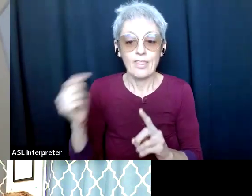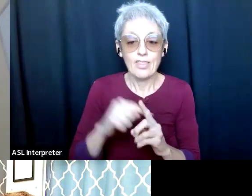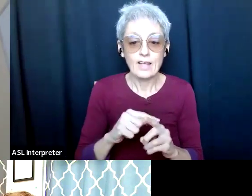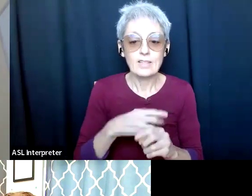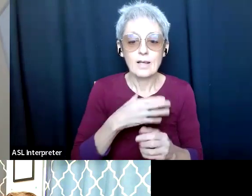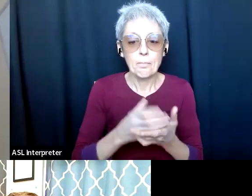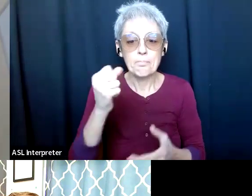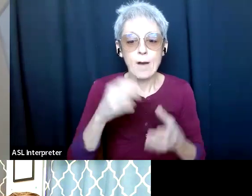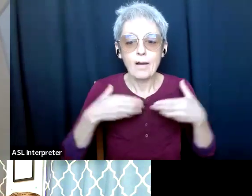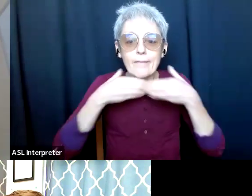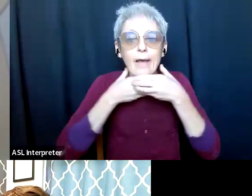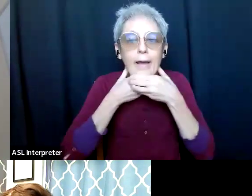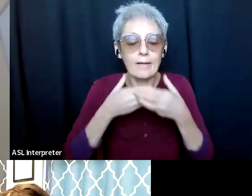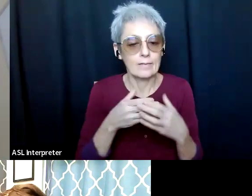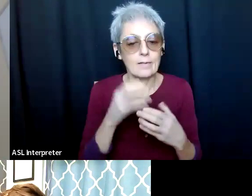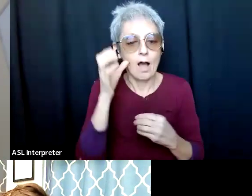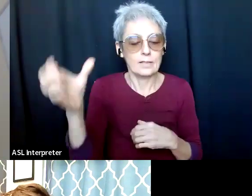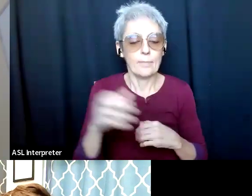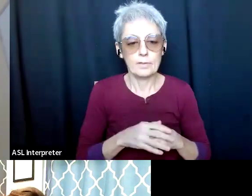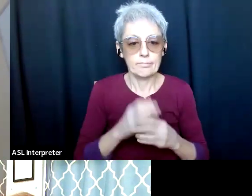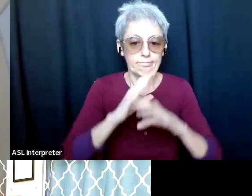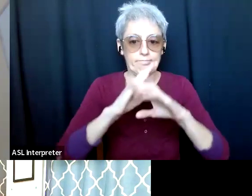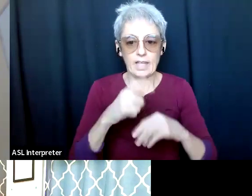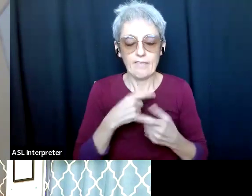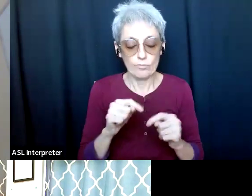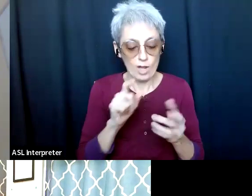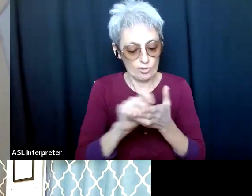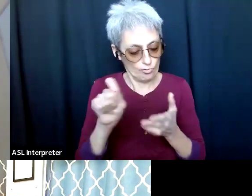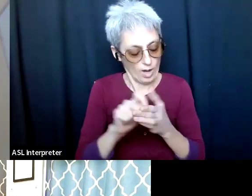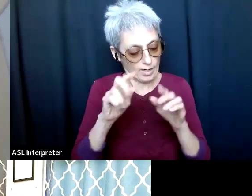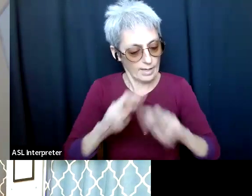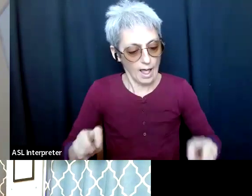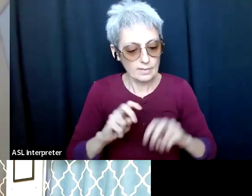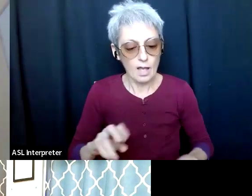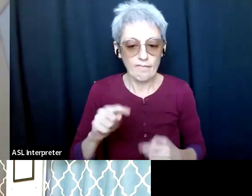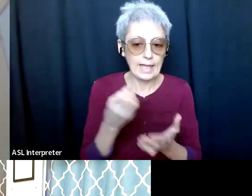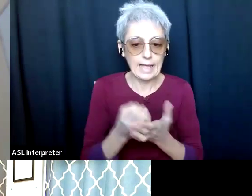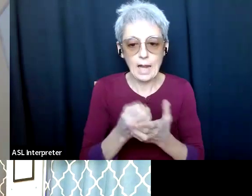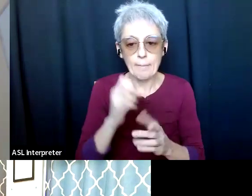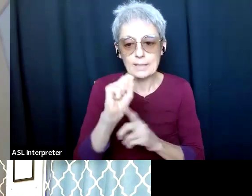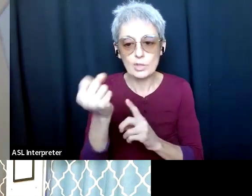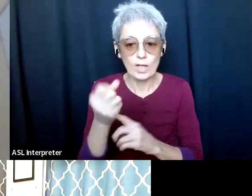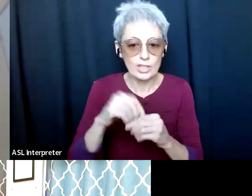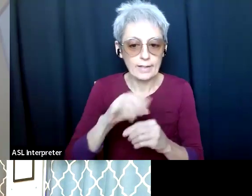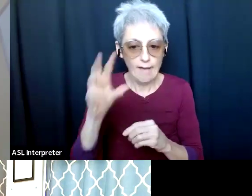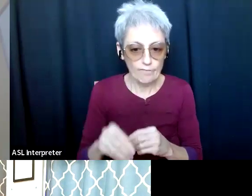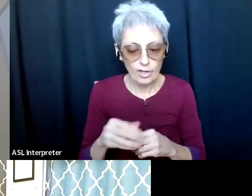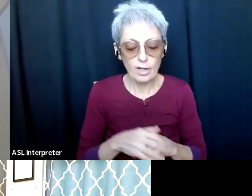That's an interesting hypothesis. I must admit we never thought about testing that.